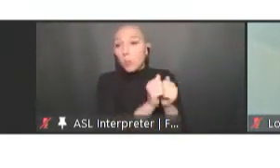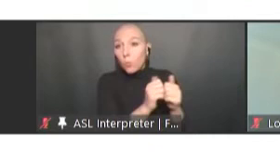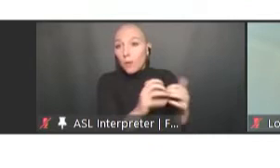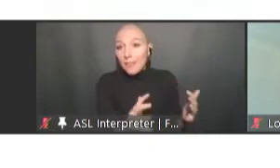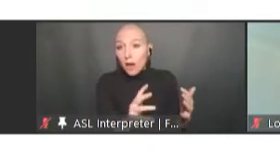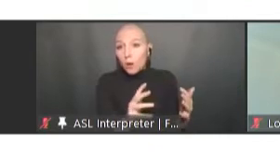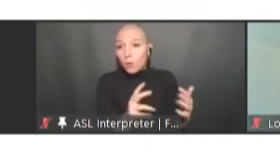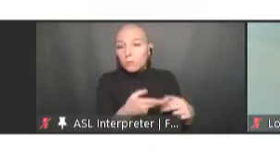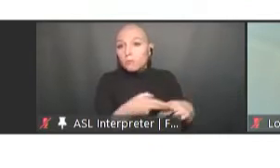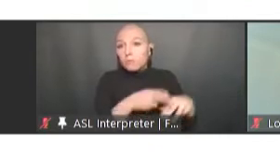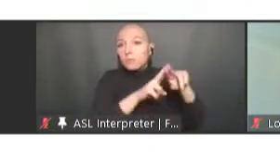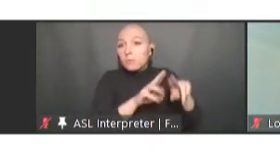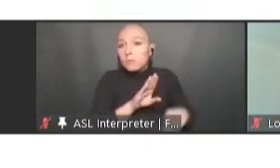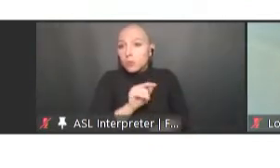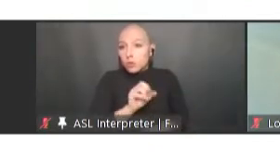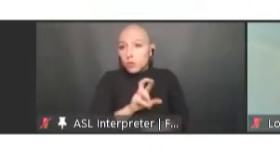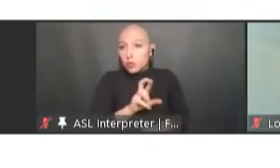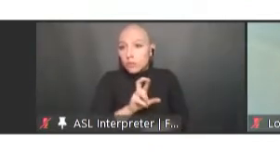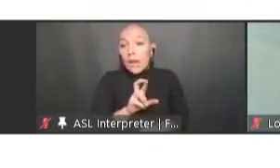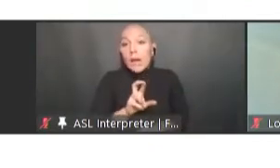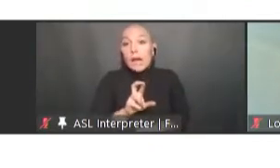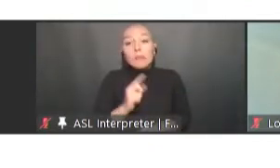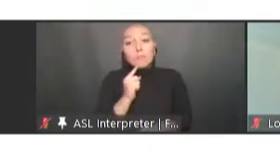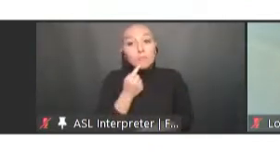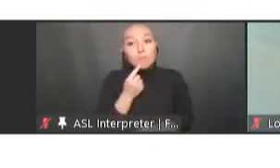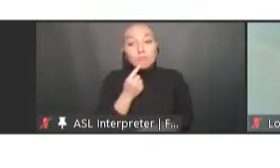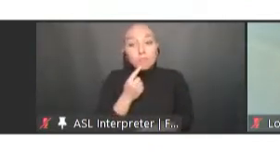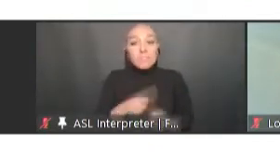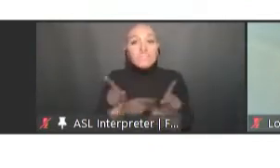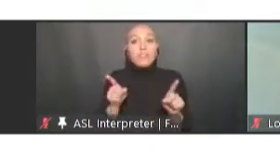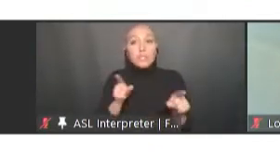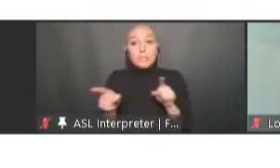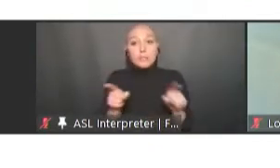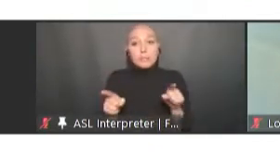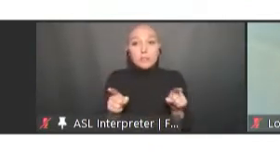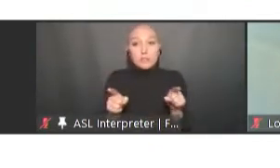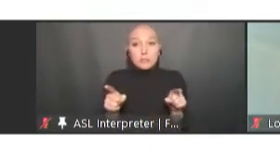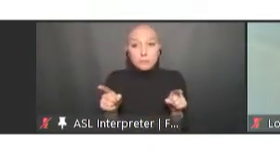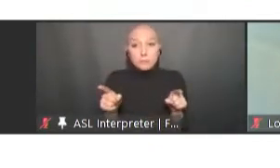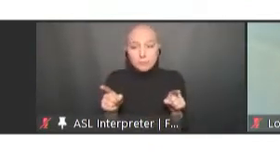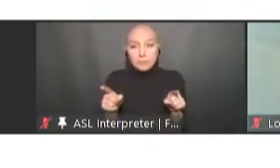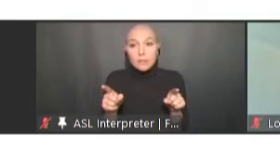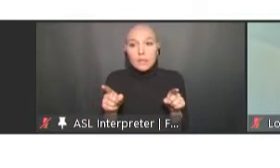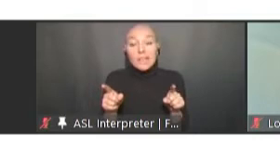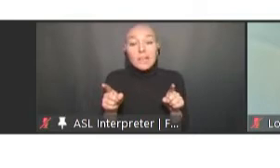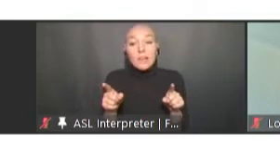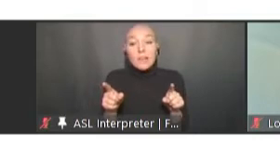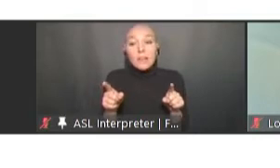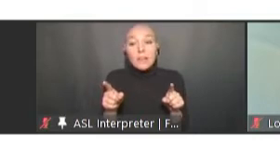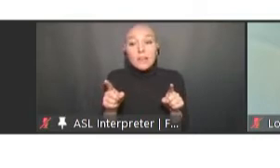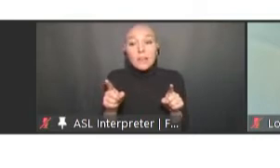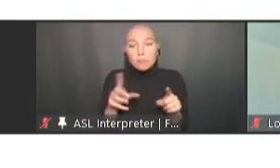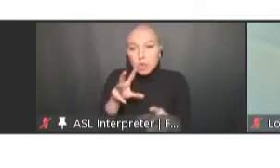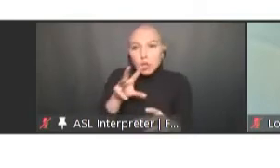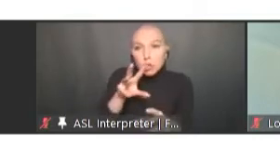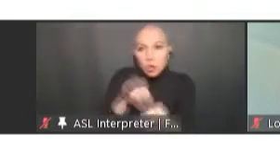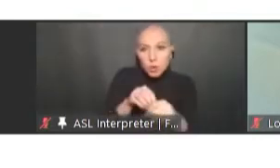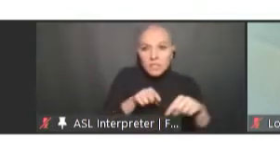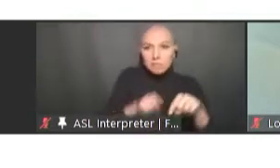difference between the two, including during Omicron. And we'll consider -- we'll continue